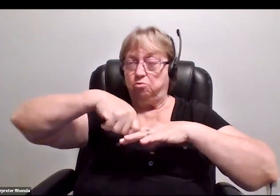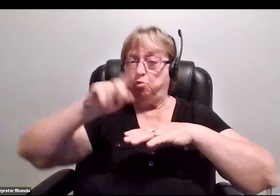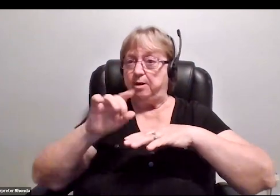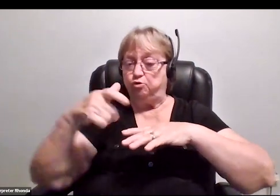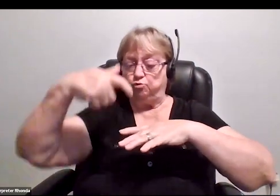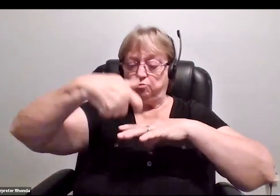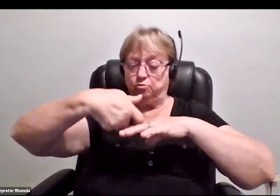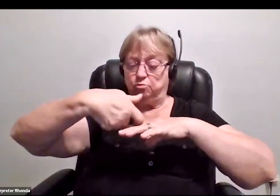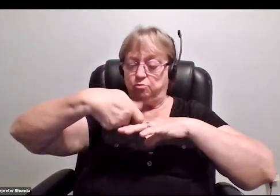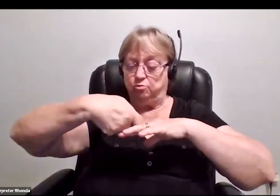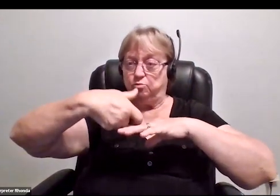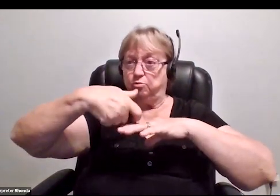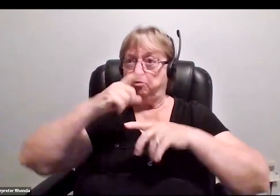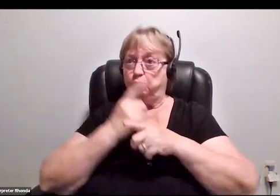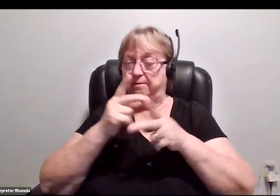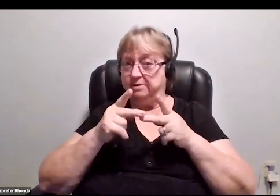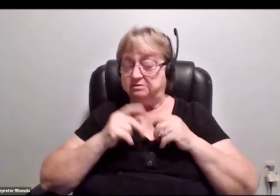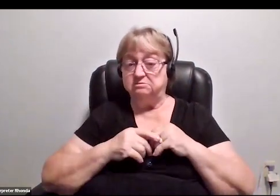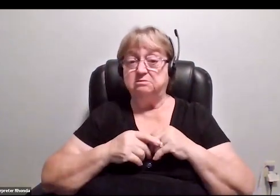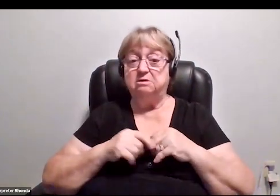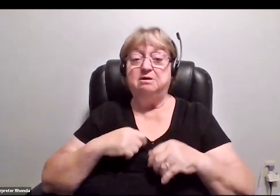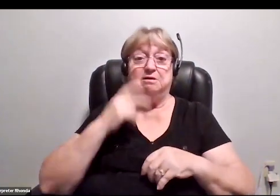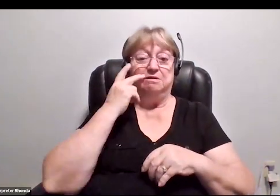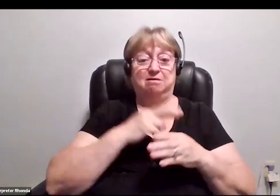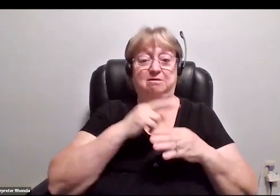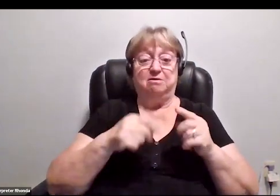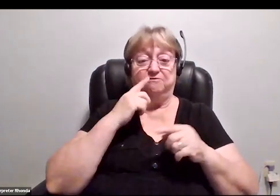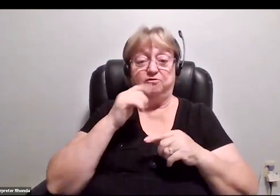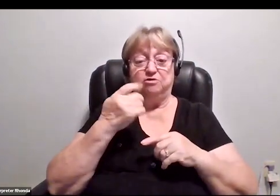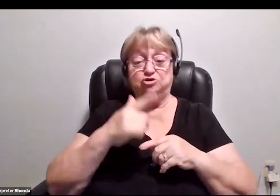Then to see the results of the gel, we 3D printed it